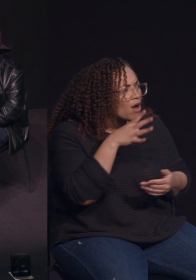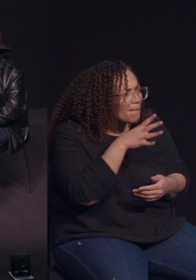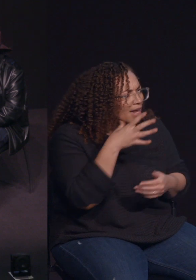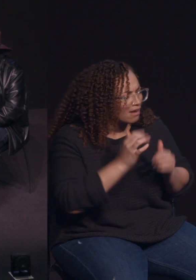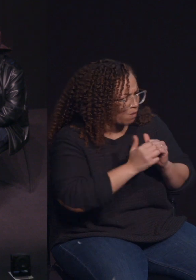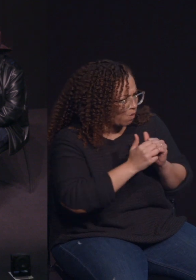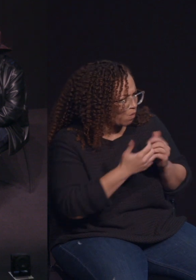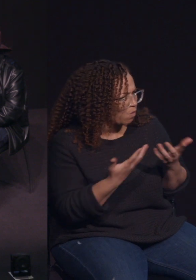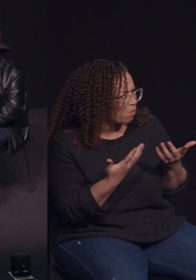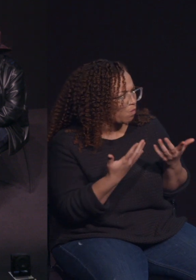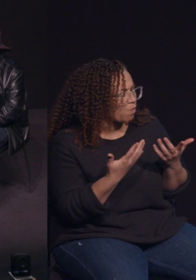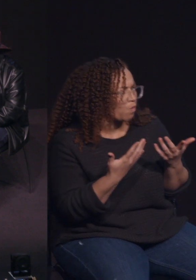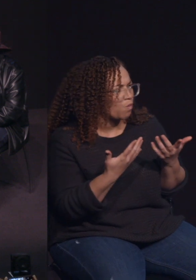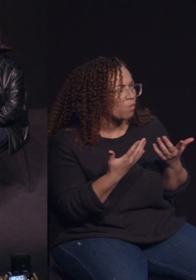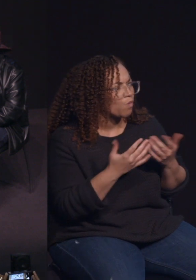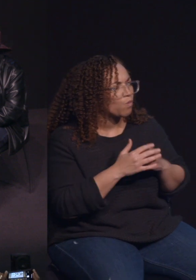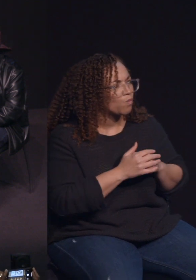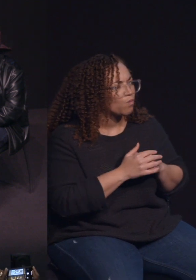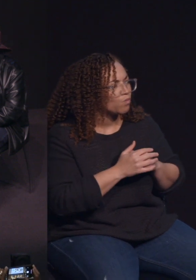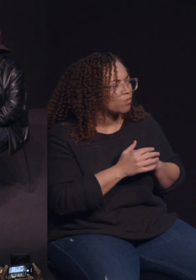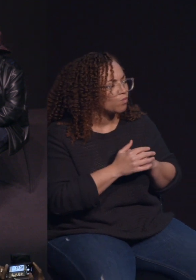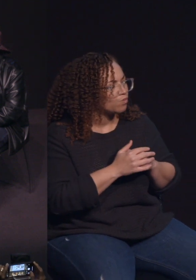intention that you all uniquely bring to your work